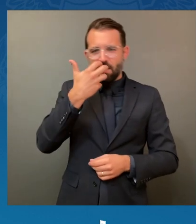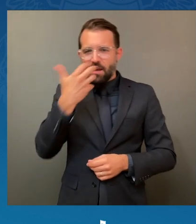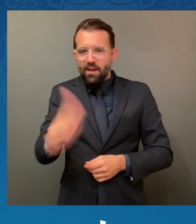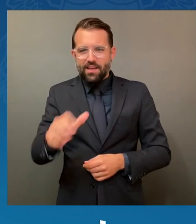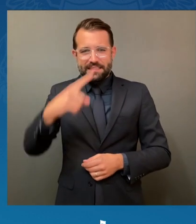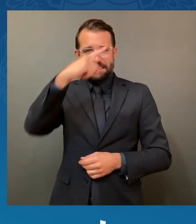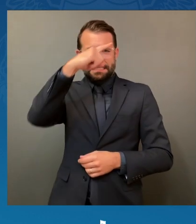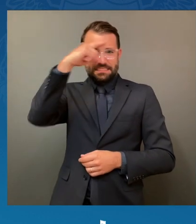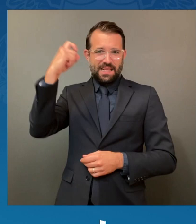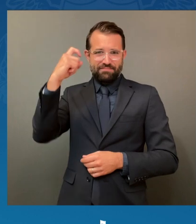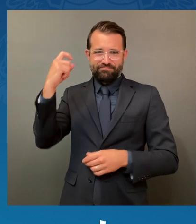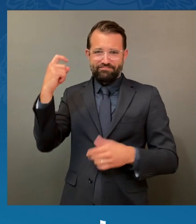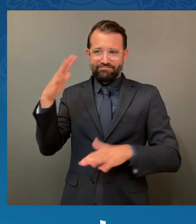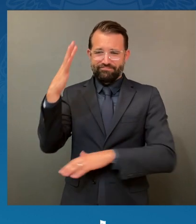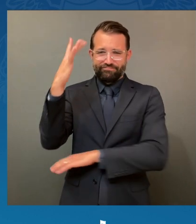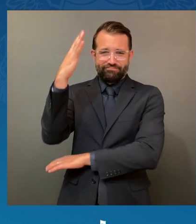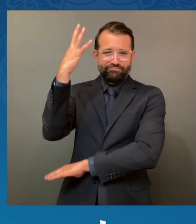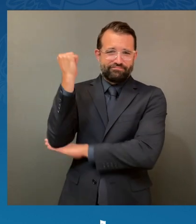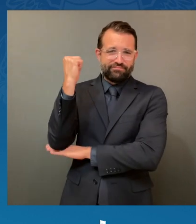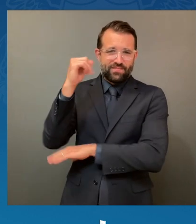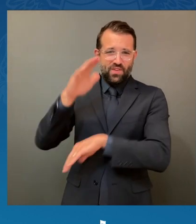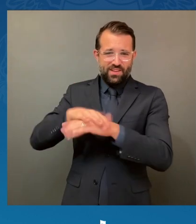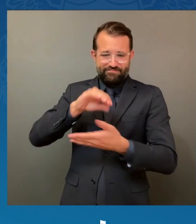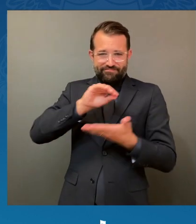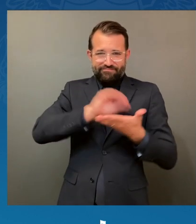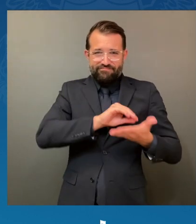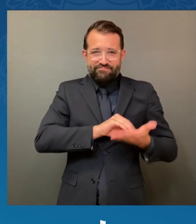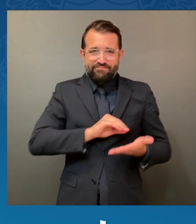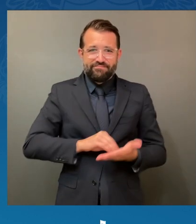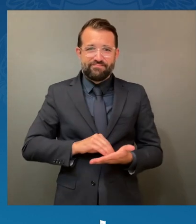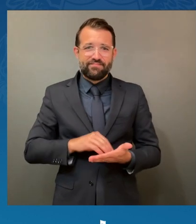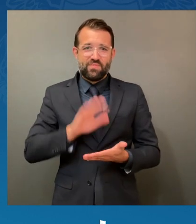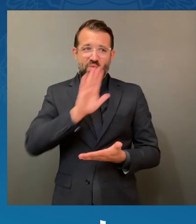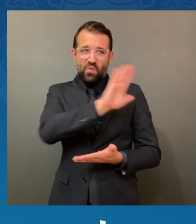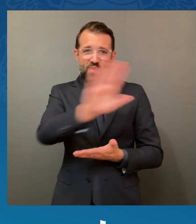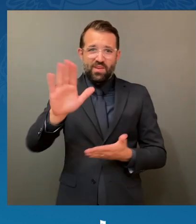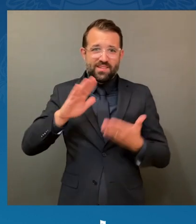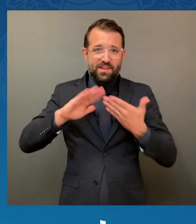You have seen your communities decimated by wildfires,